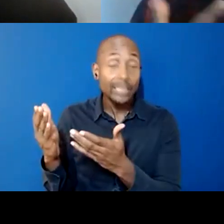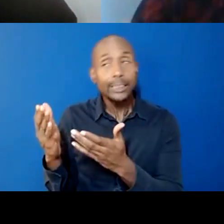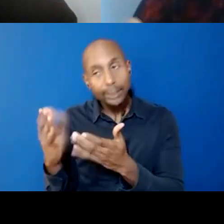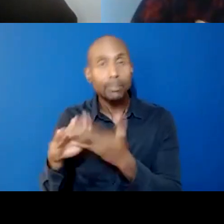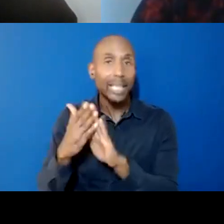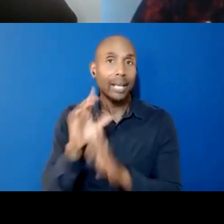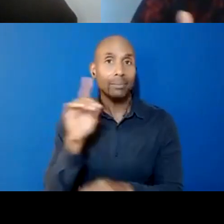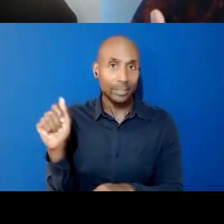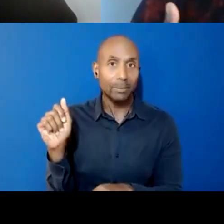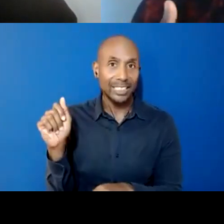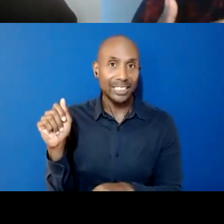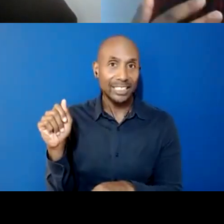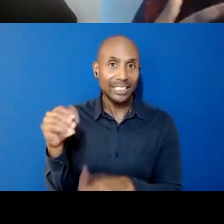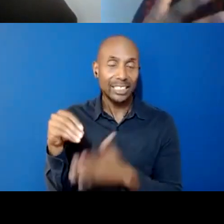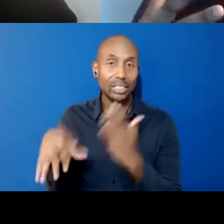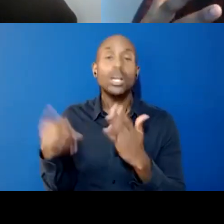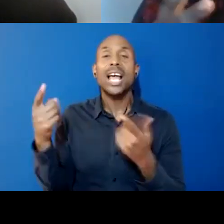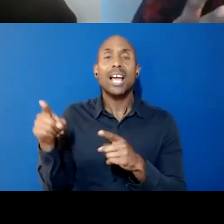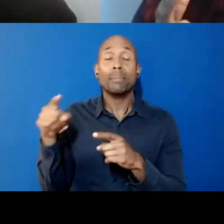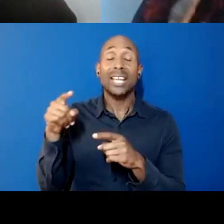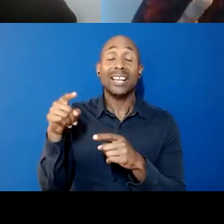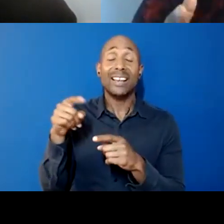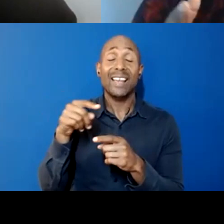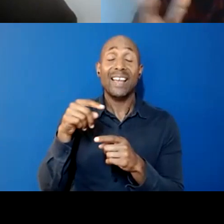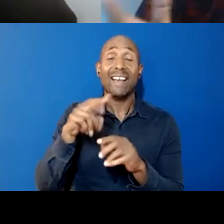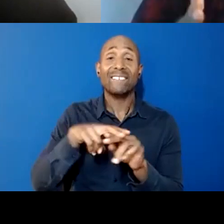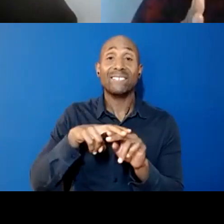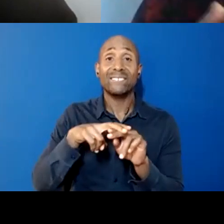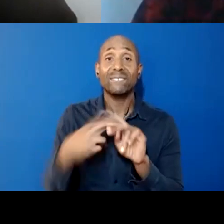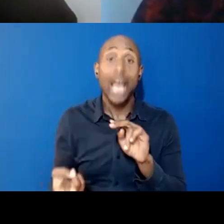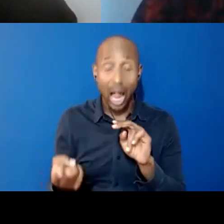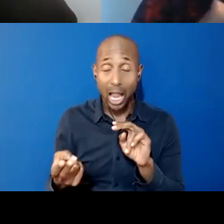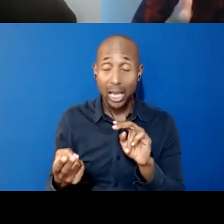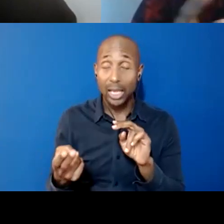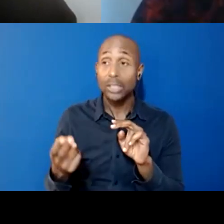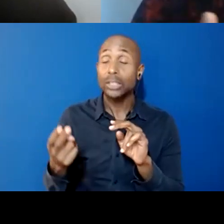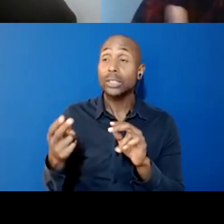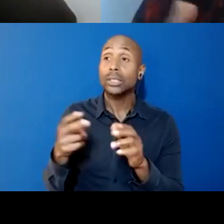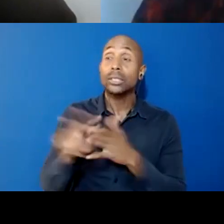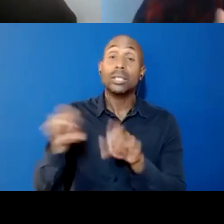She fell and broke her tailbone where they thought her spine on a plane would shatter.